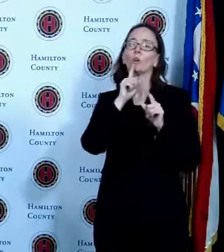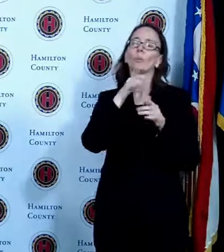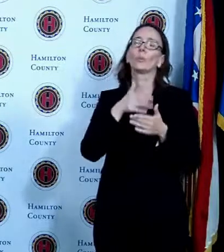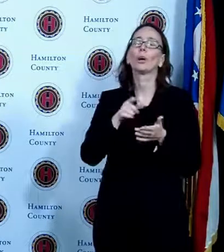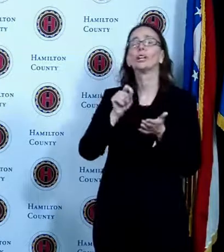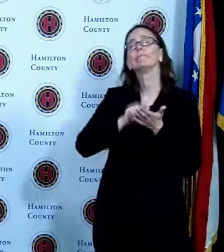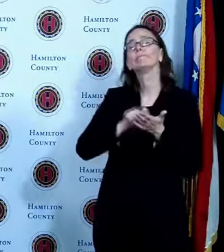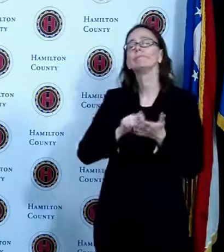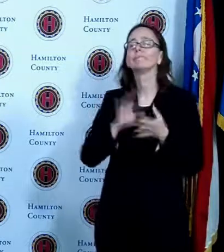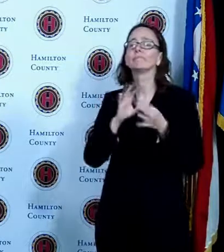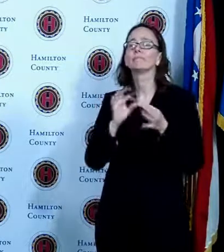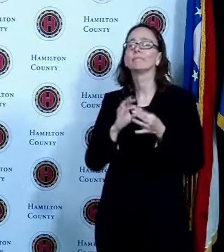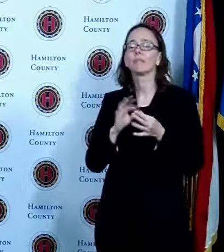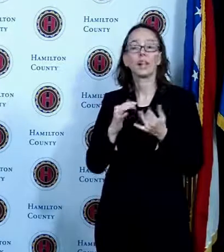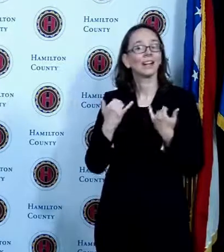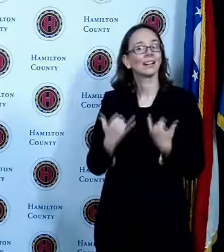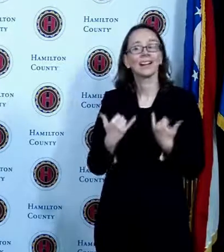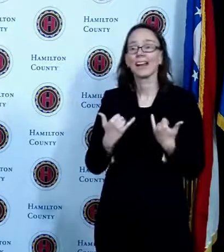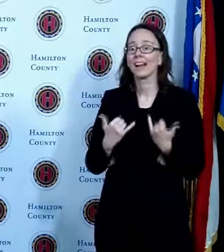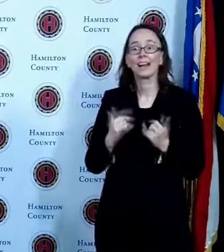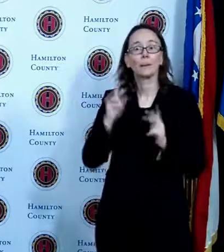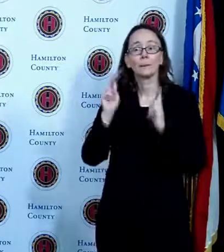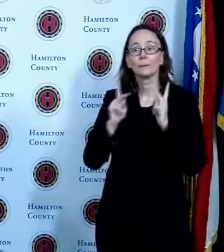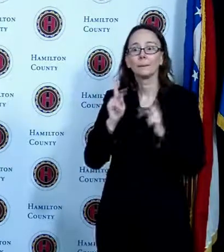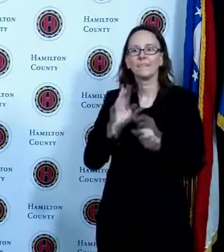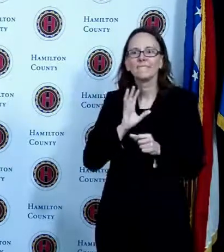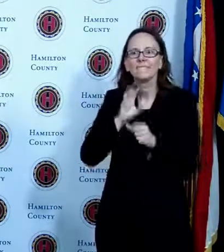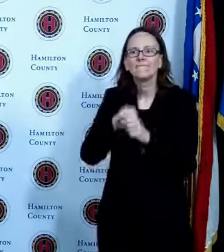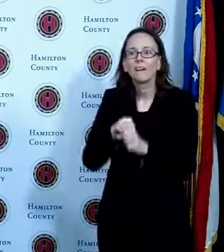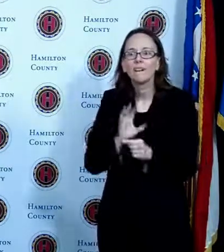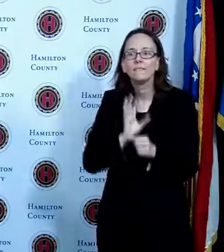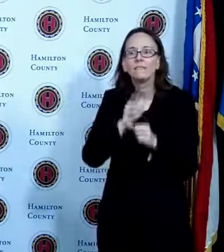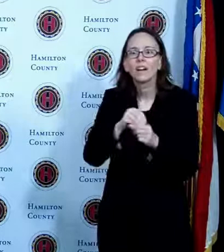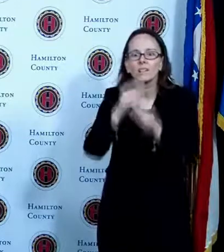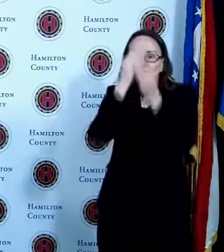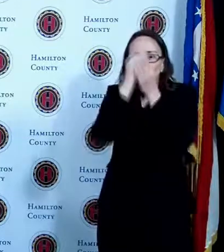members of getting information out I can tell you the last two alerts every time